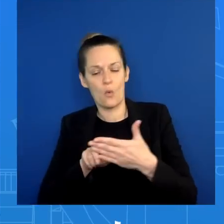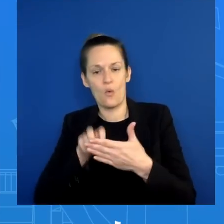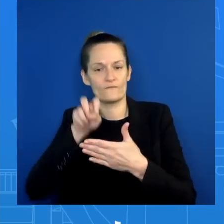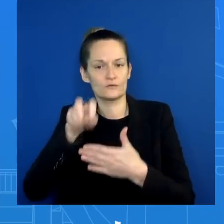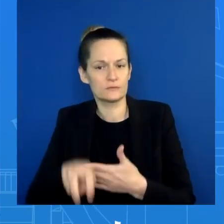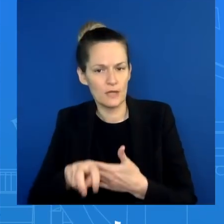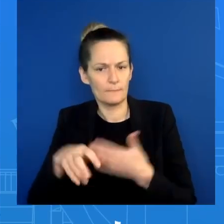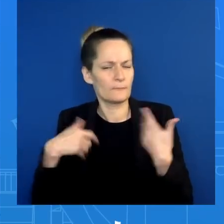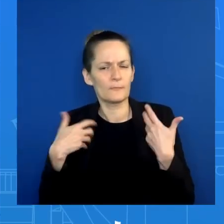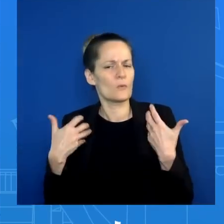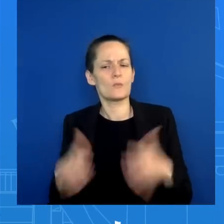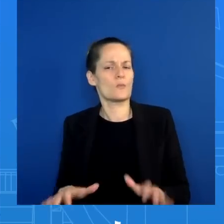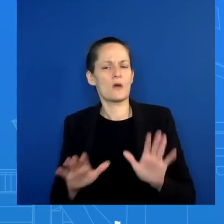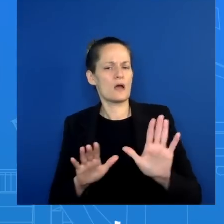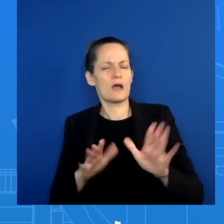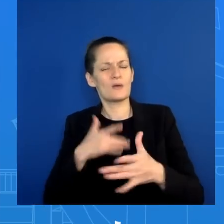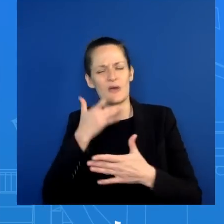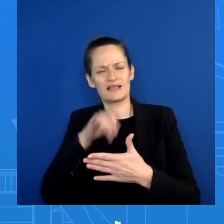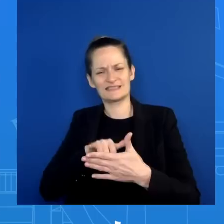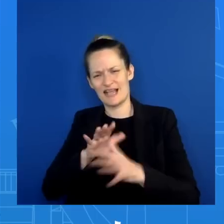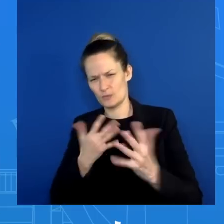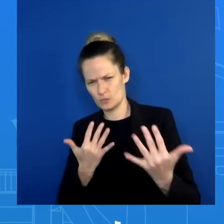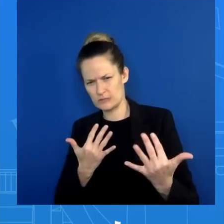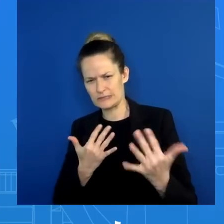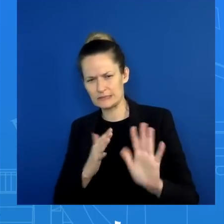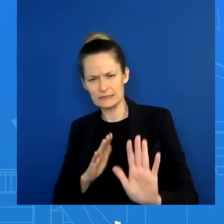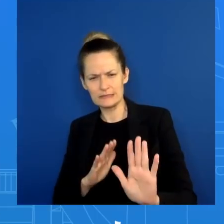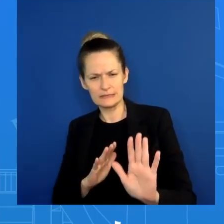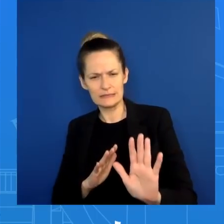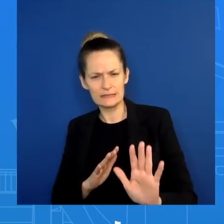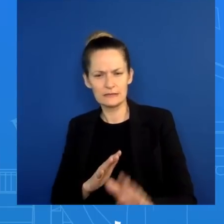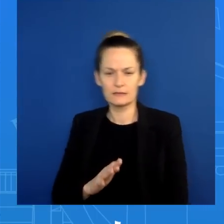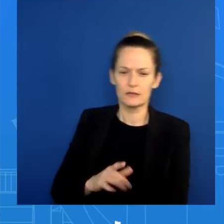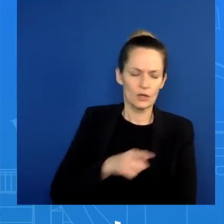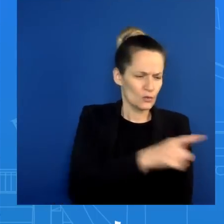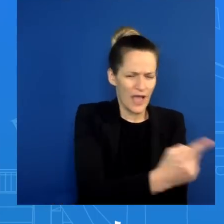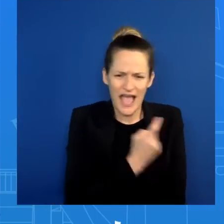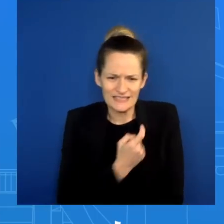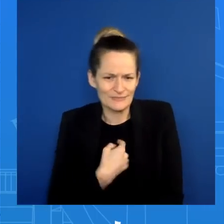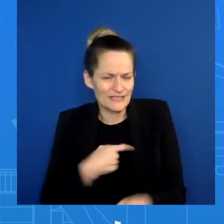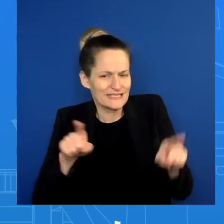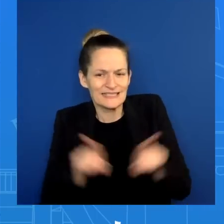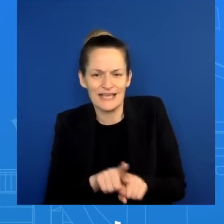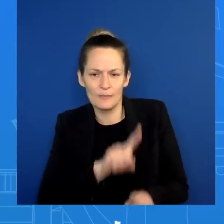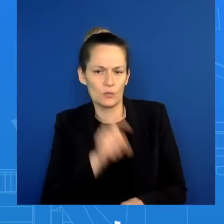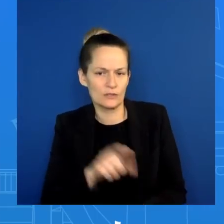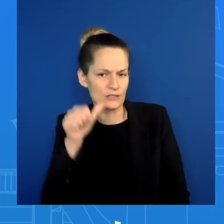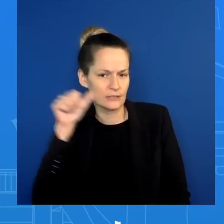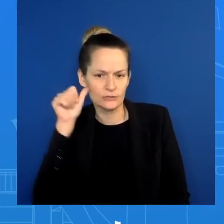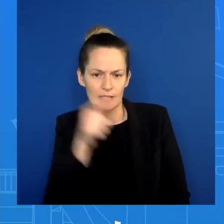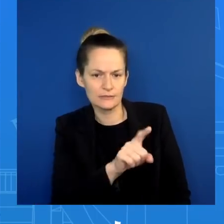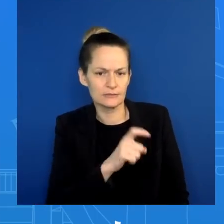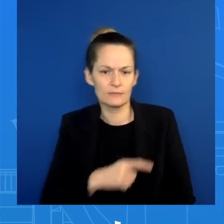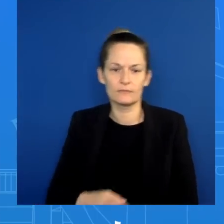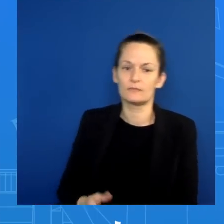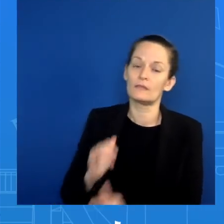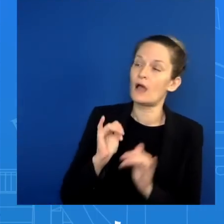You asked the same question yesterday. This is nothing new, right? This is a similar question. Oh, okay. But you picked up on what he was saying. So I was going to say.